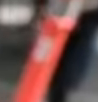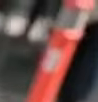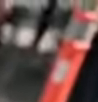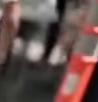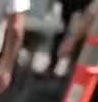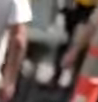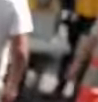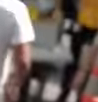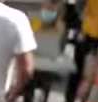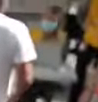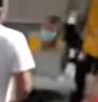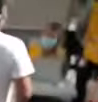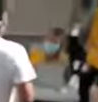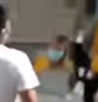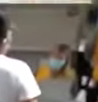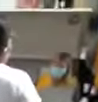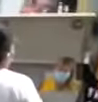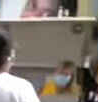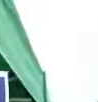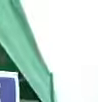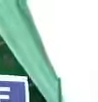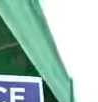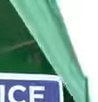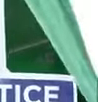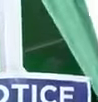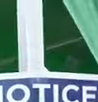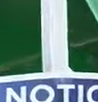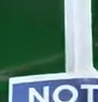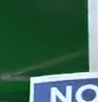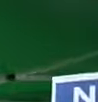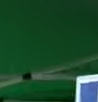basic contact information so that you know how so that we know how to reach